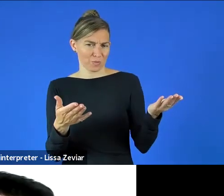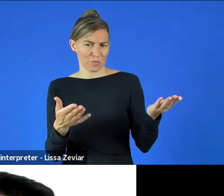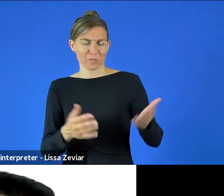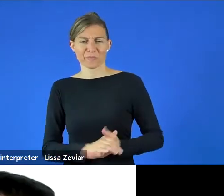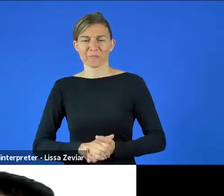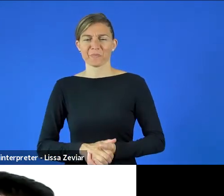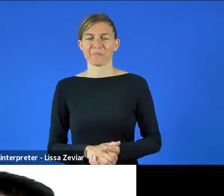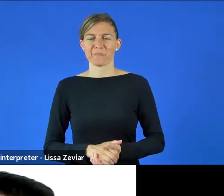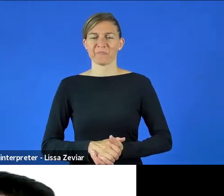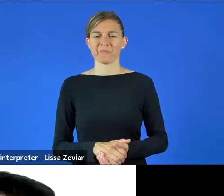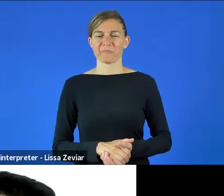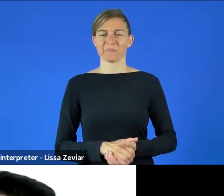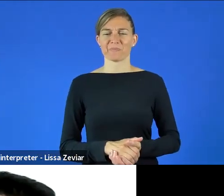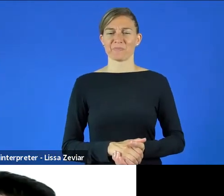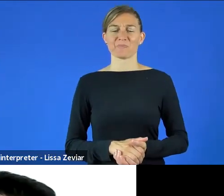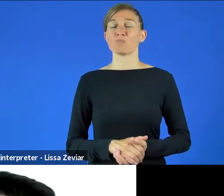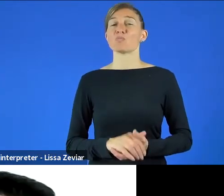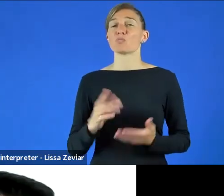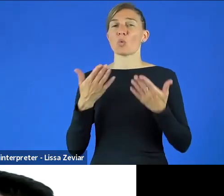It is not addressed to a specific speaker.